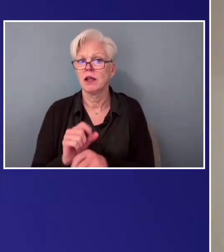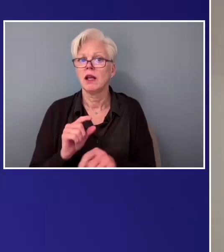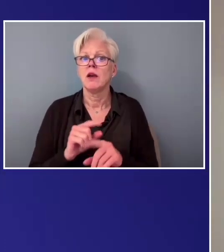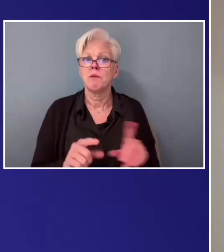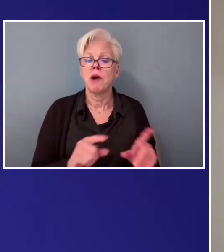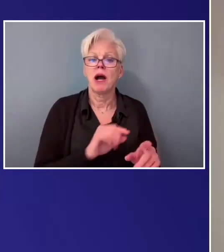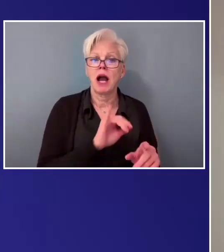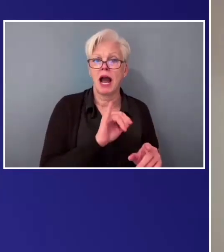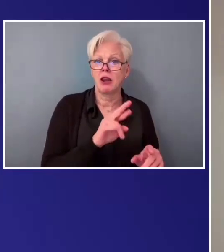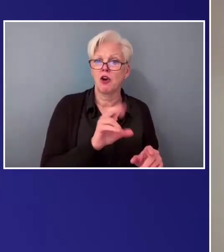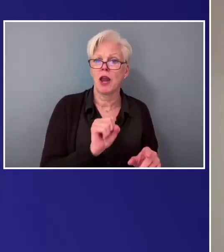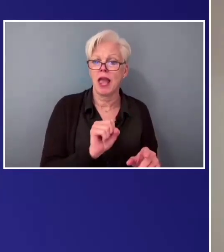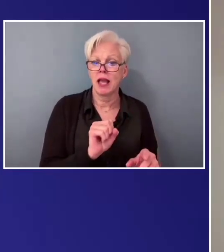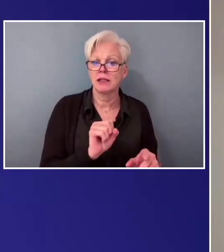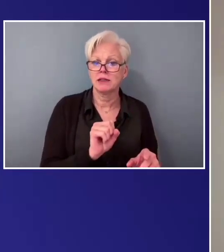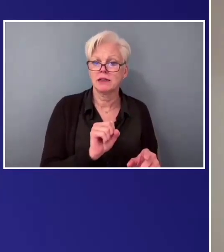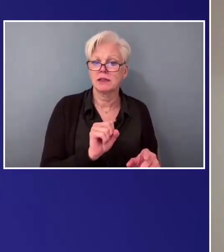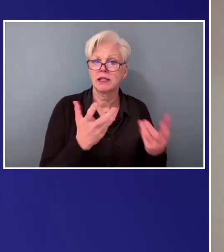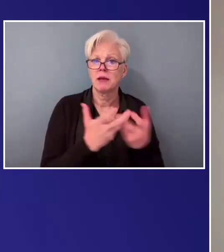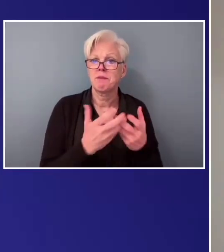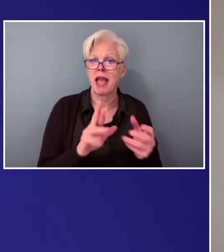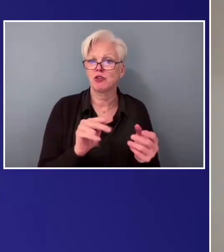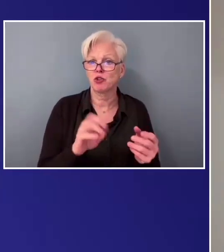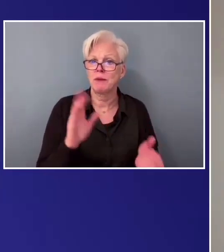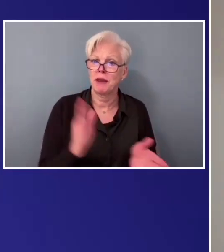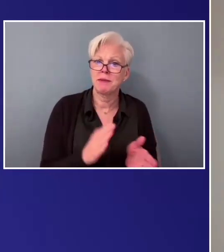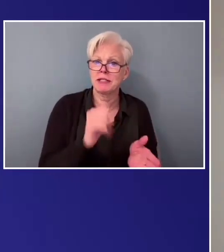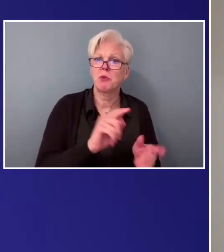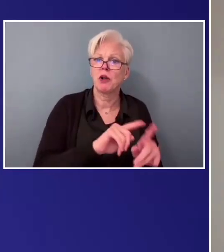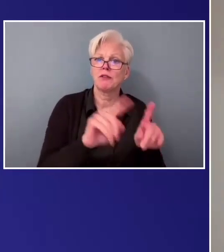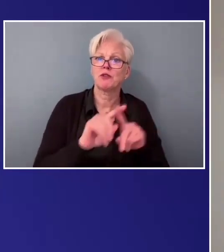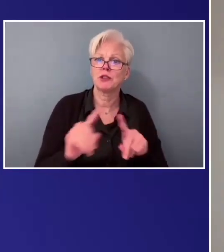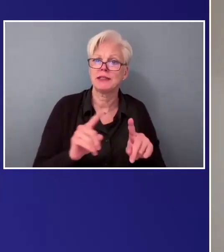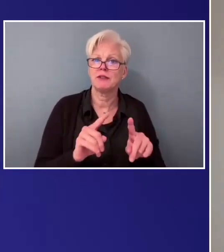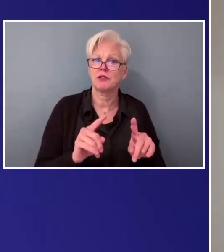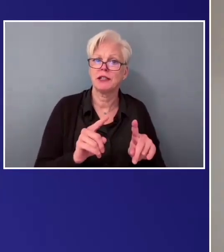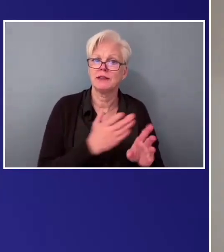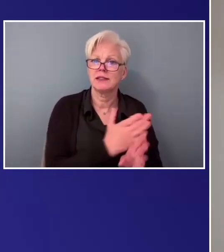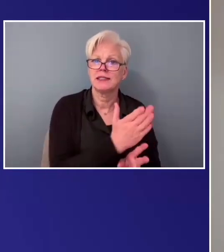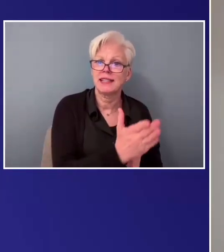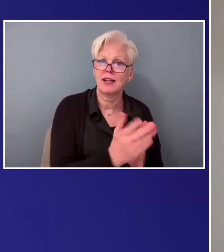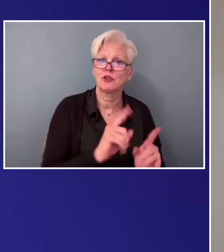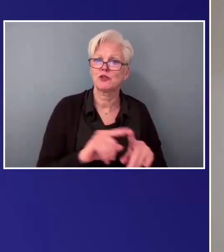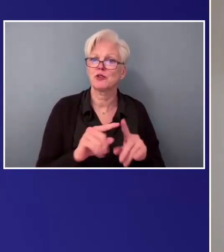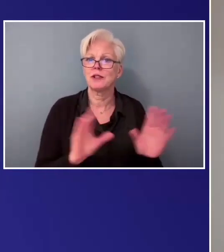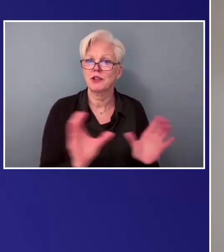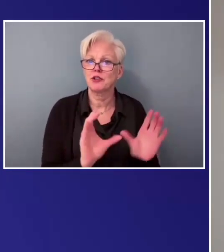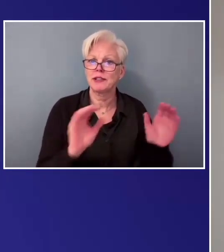may be much smaller for, for different sectors or different credential levels. So all of those things are still things we're thinking about. But